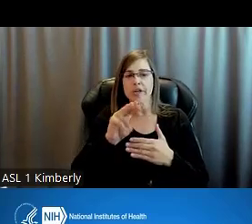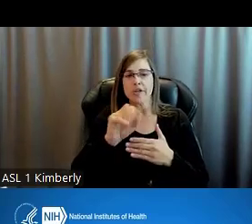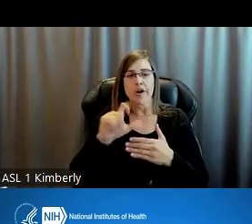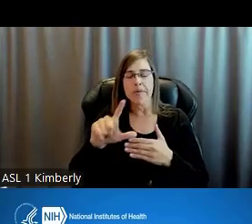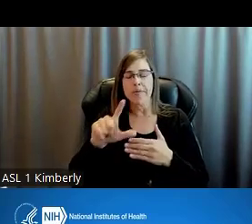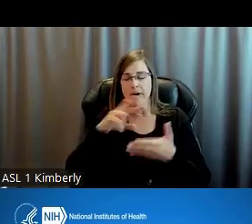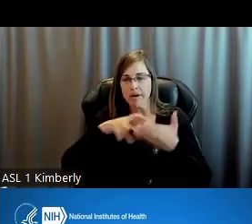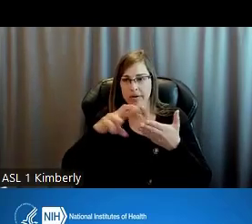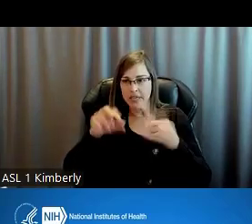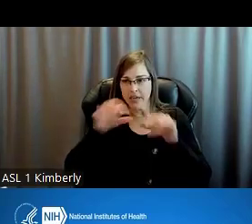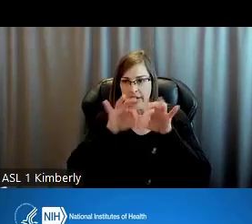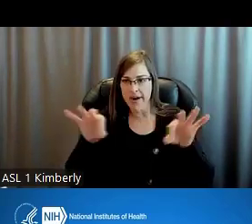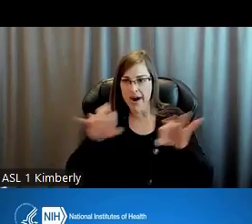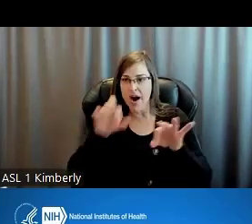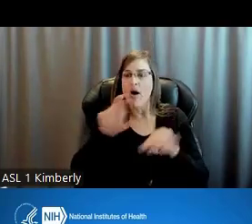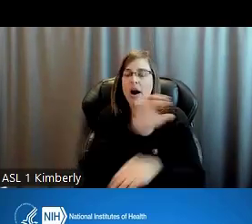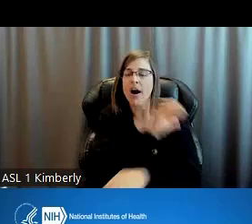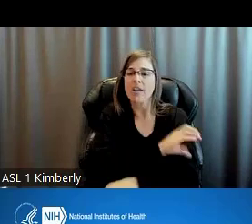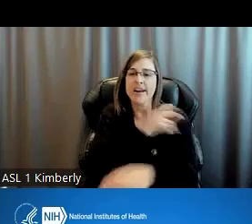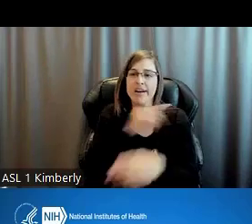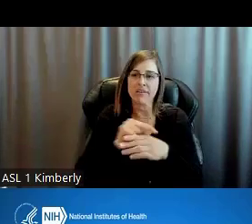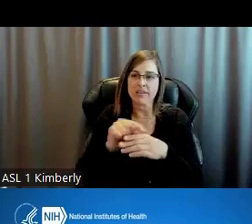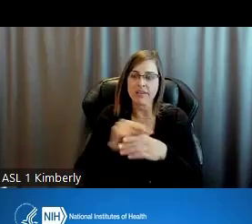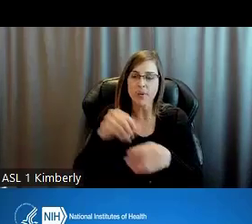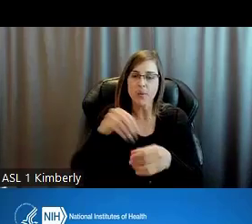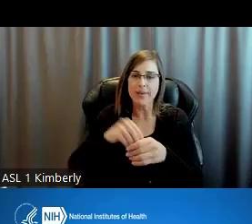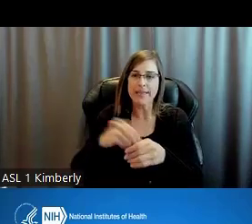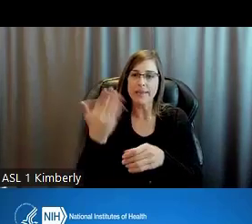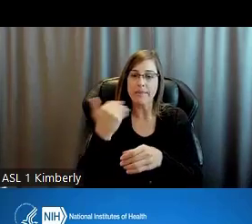or their clinical training within the past 10 years.